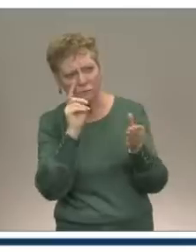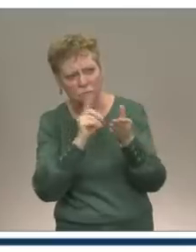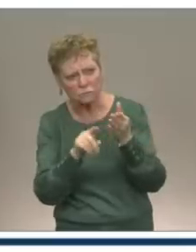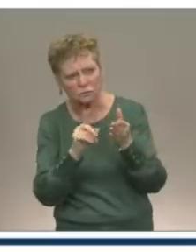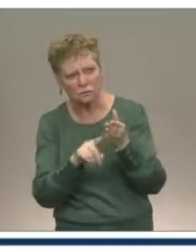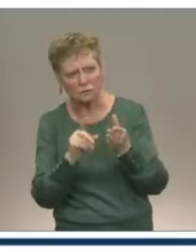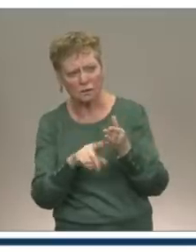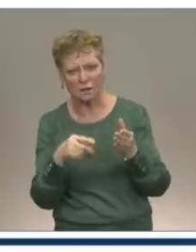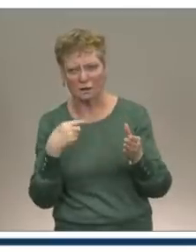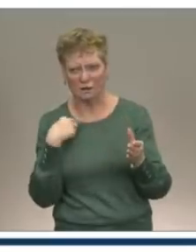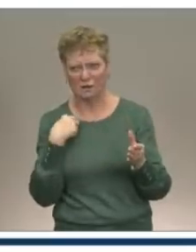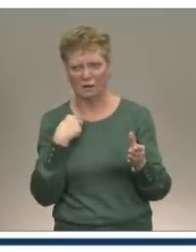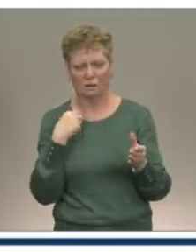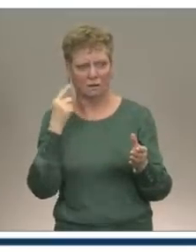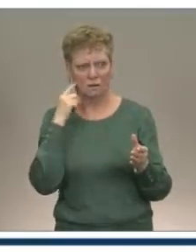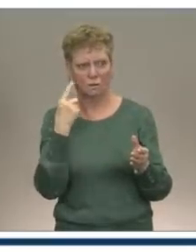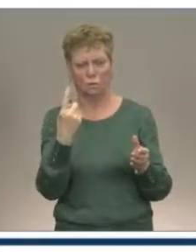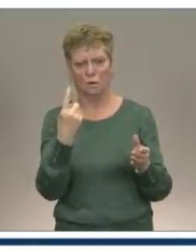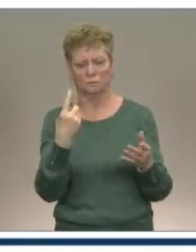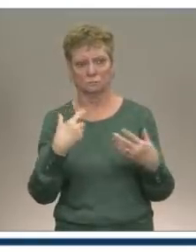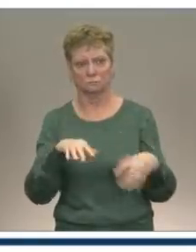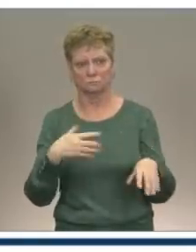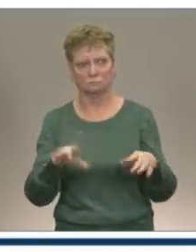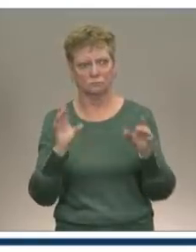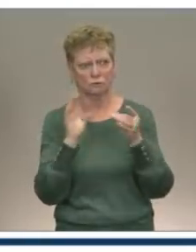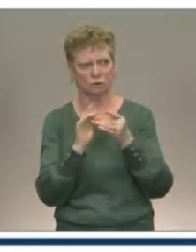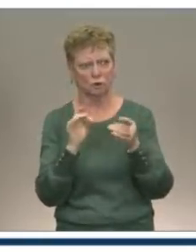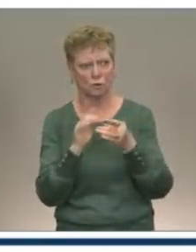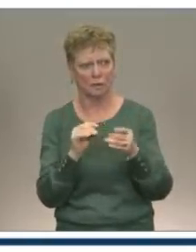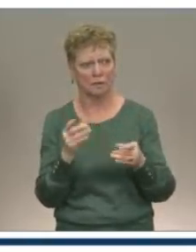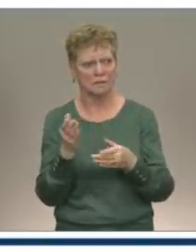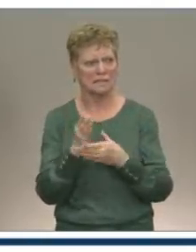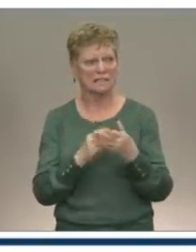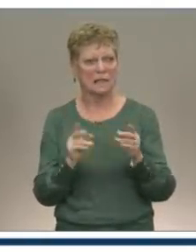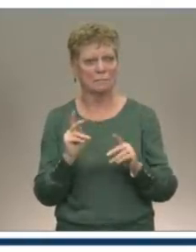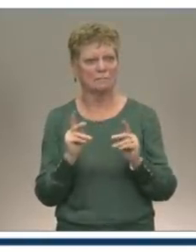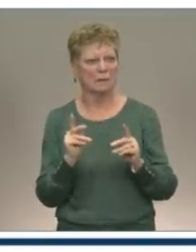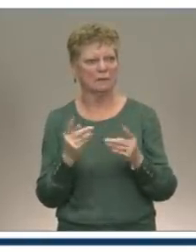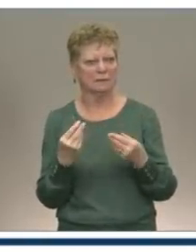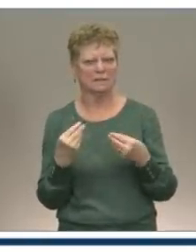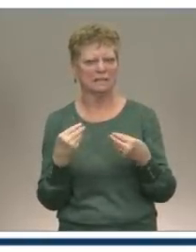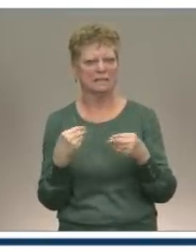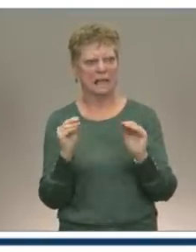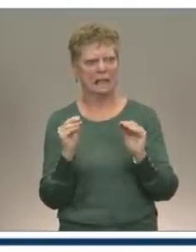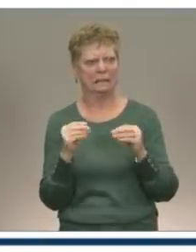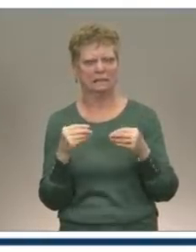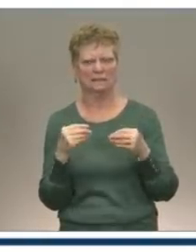credible story about a uh someone selling exemption certificates and i'm just wondering